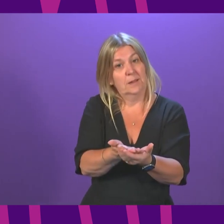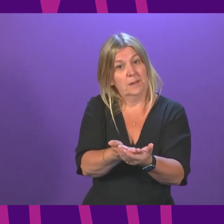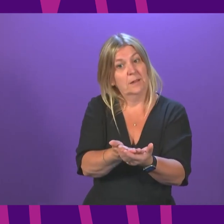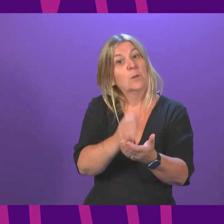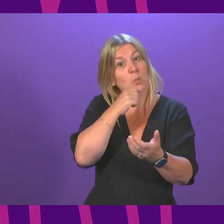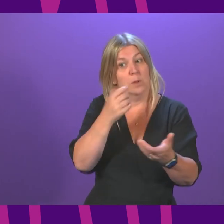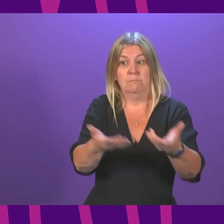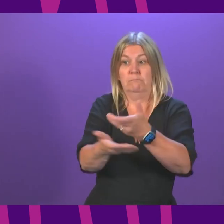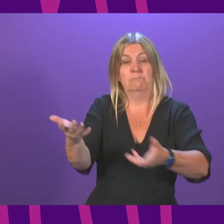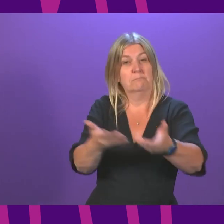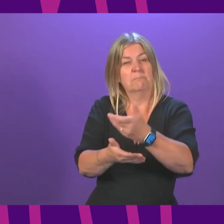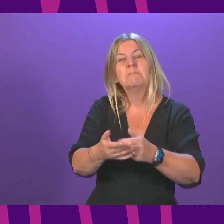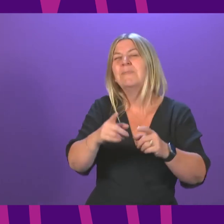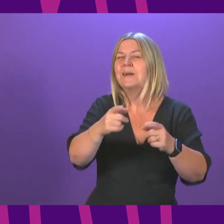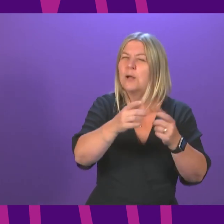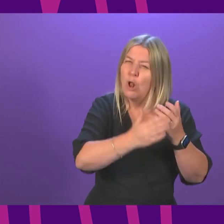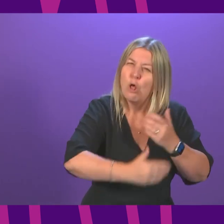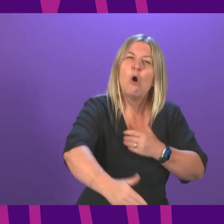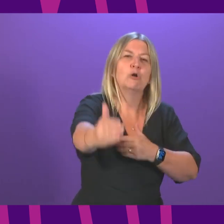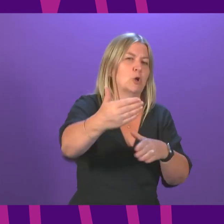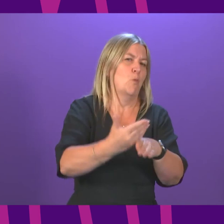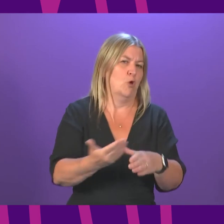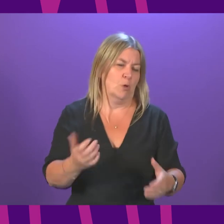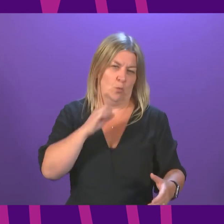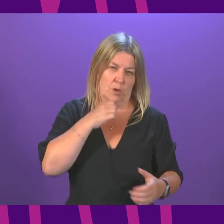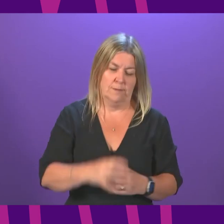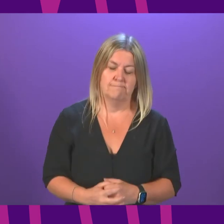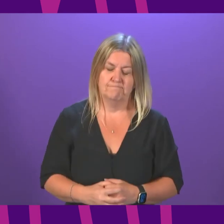As is set out in the policy memorandum of the bill, the bill will